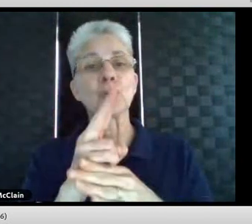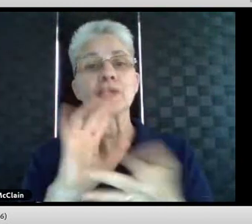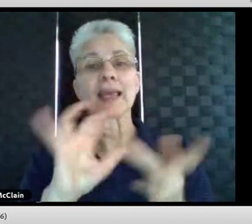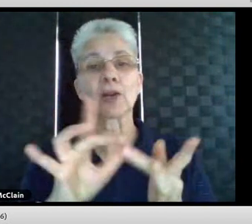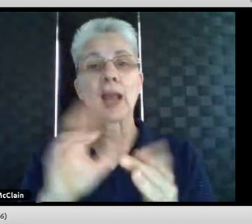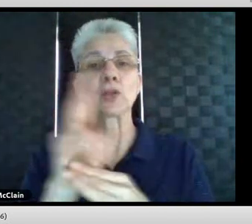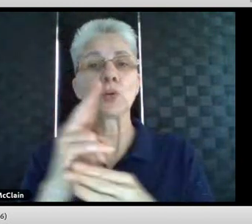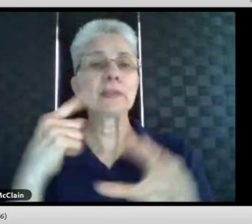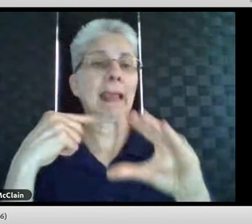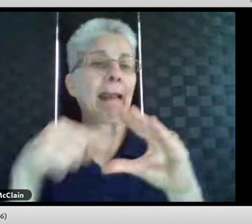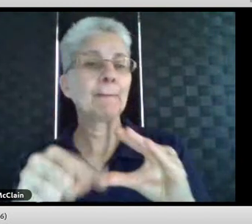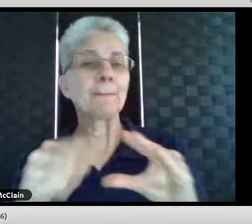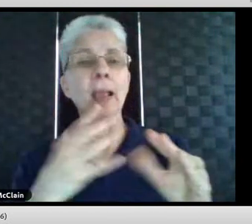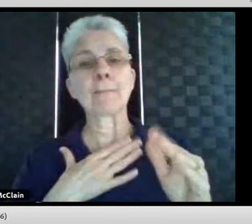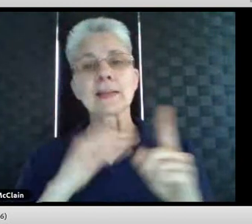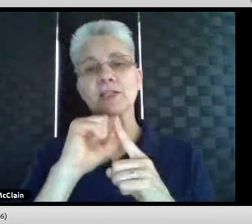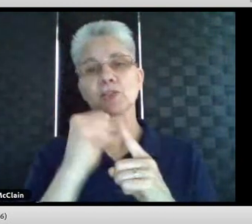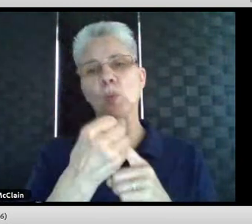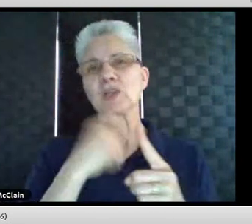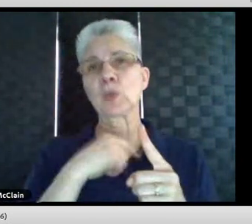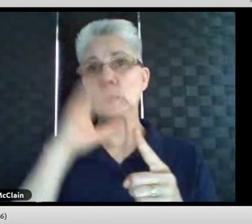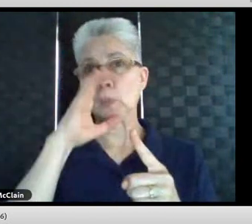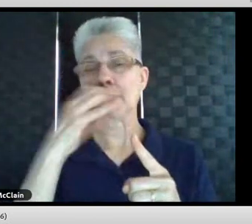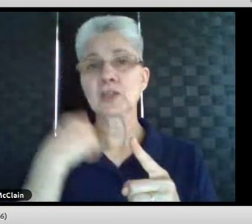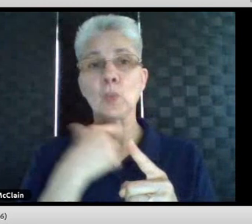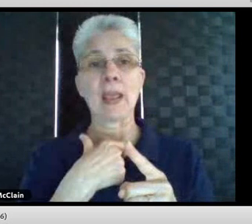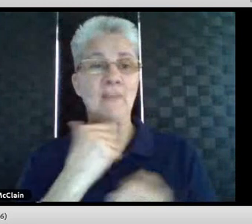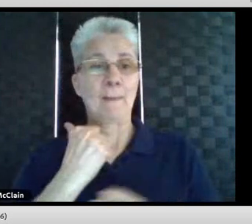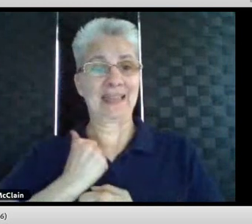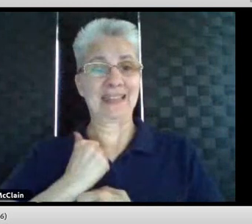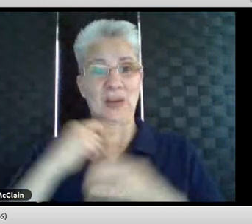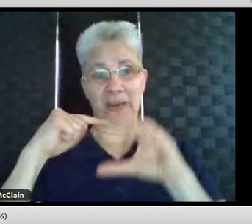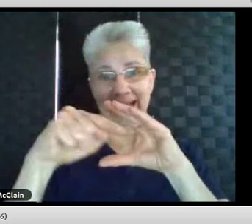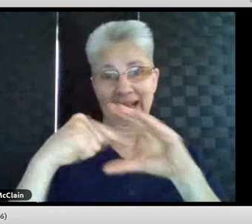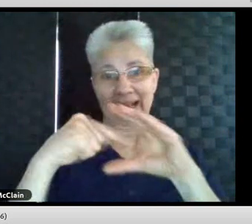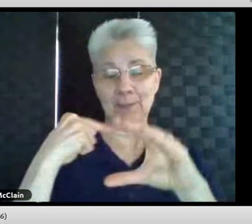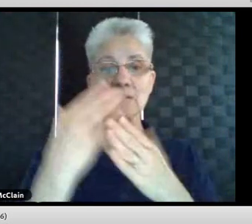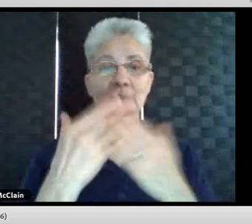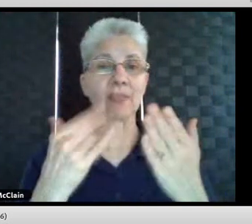You know, my situation was weird because we have military e-mail, and there's some things you can and can't do,